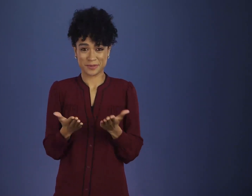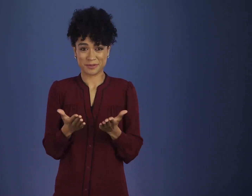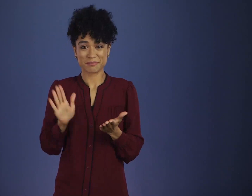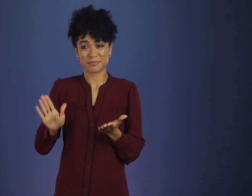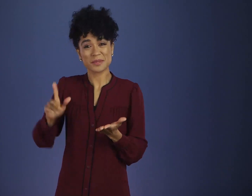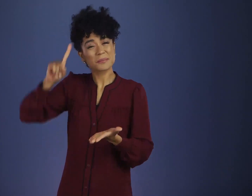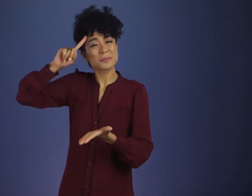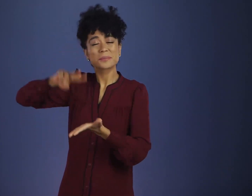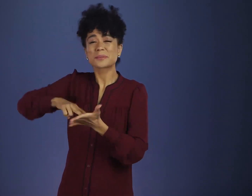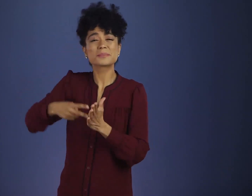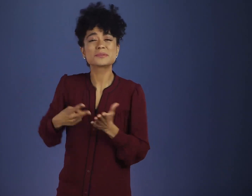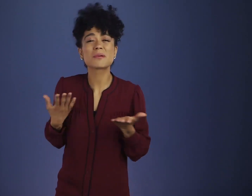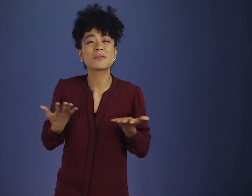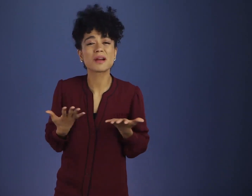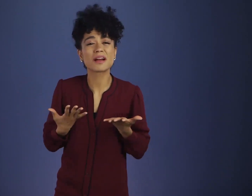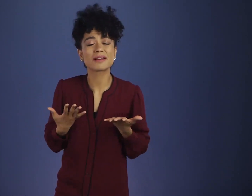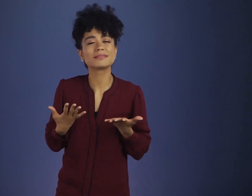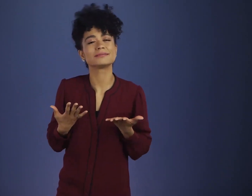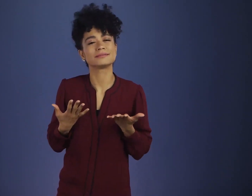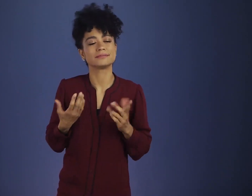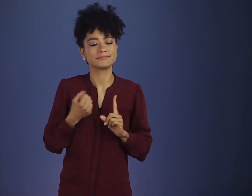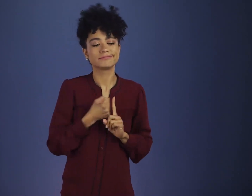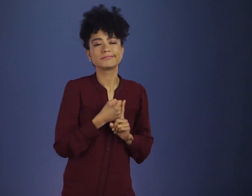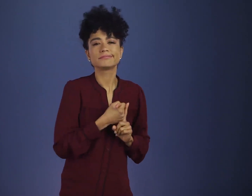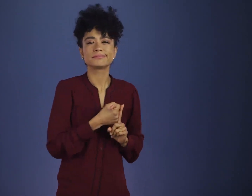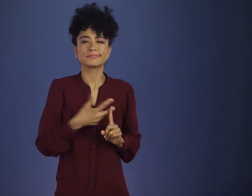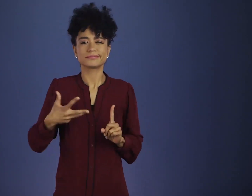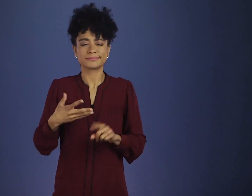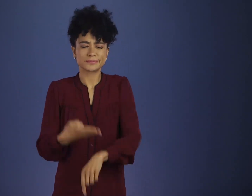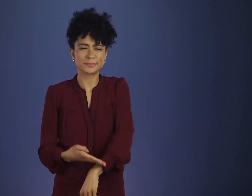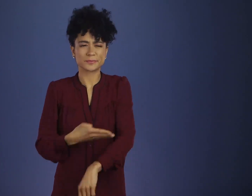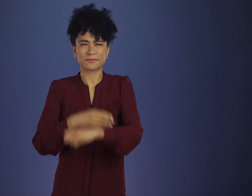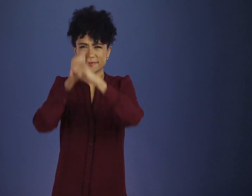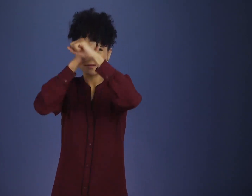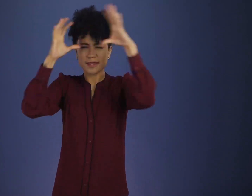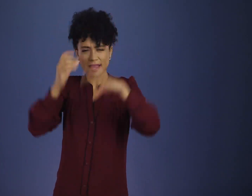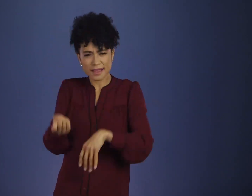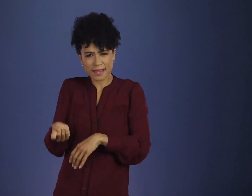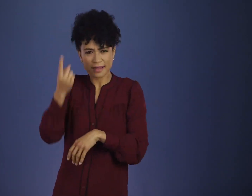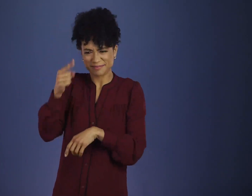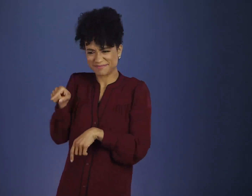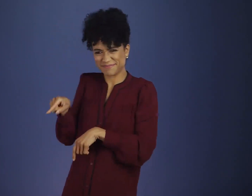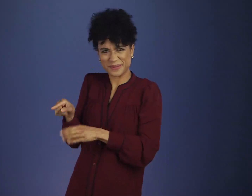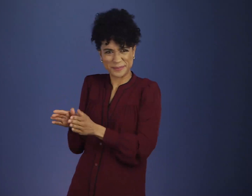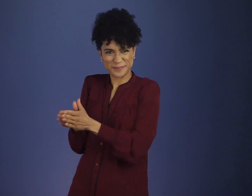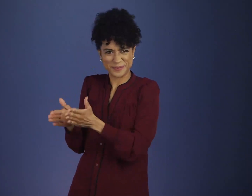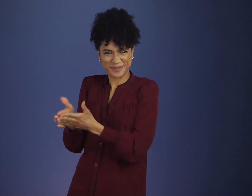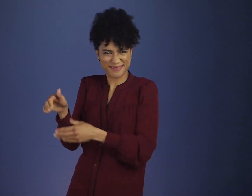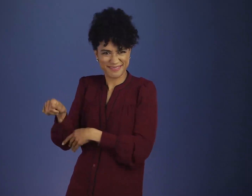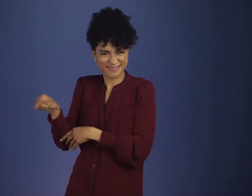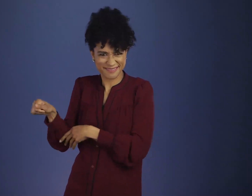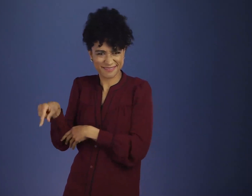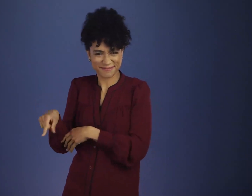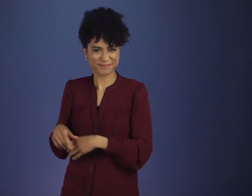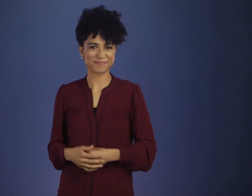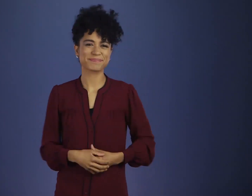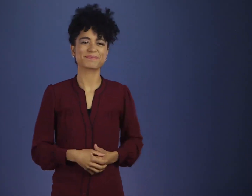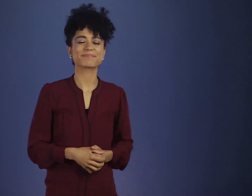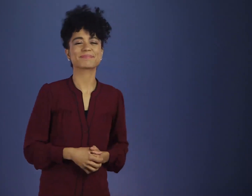This present volume proposes to broaden and deepen the understanding of the Twelve Steps as first written in the earlier work.